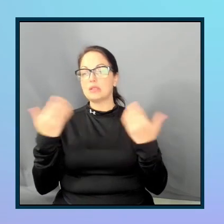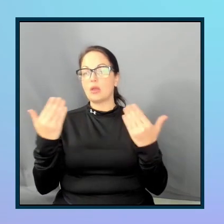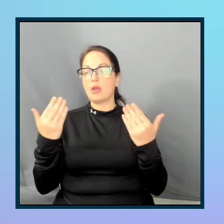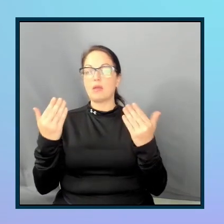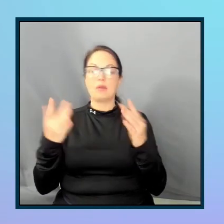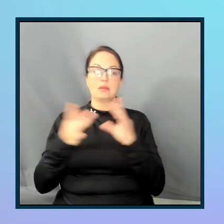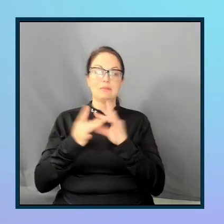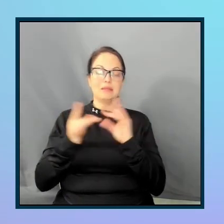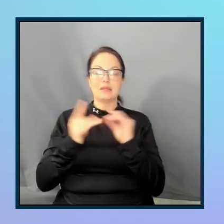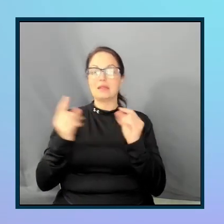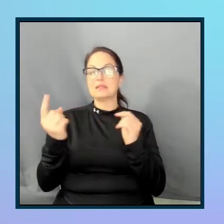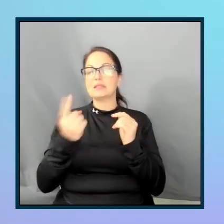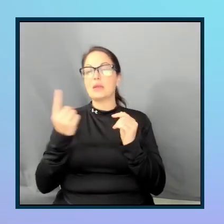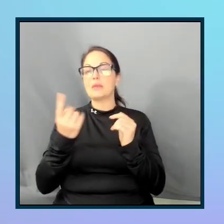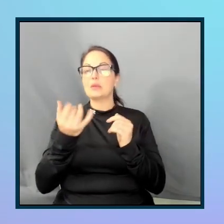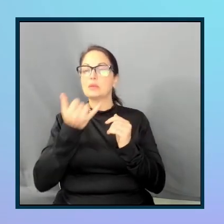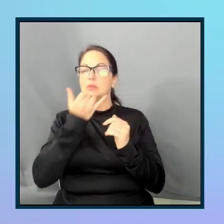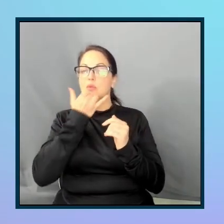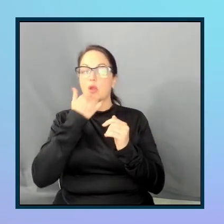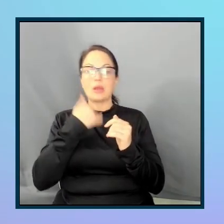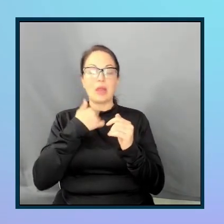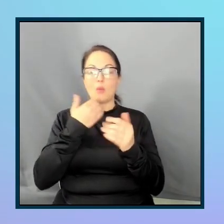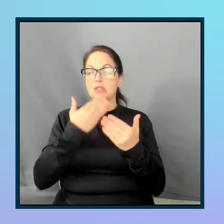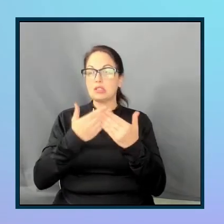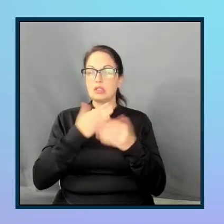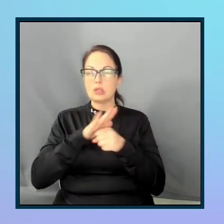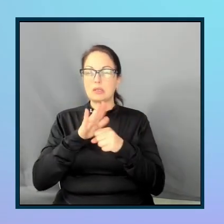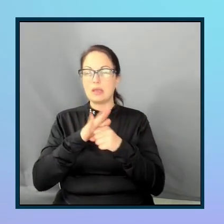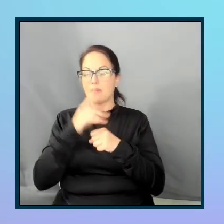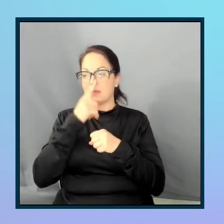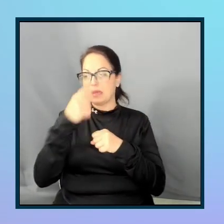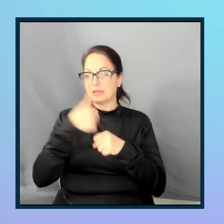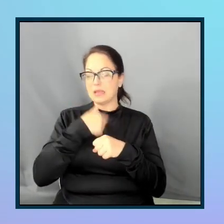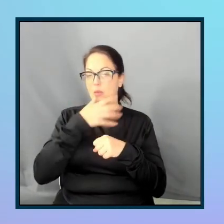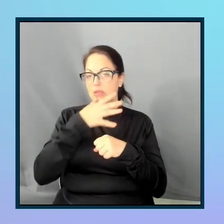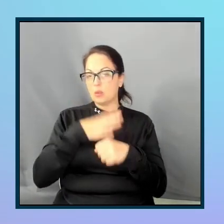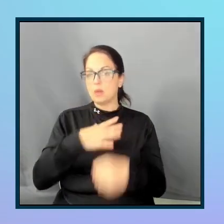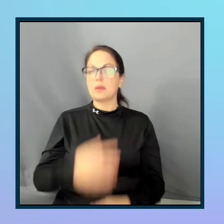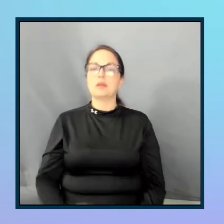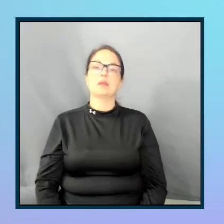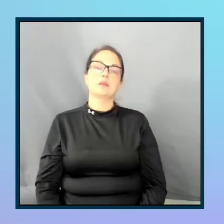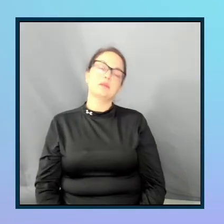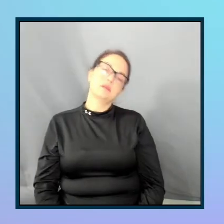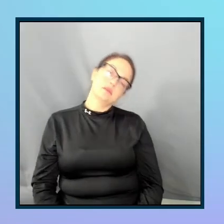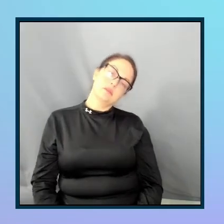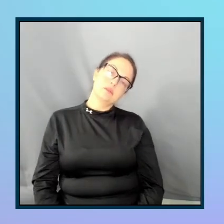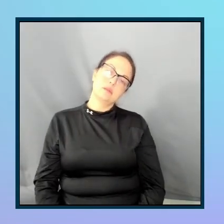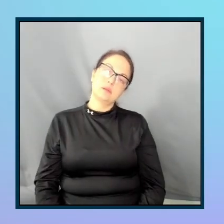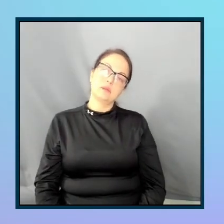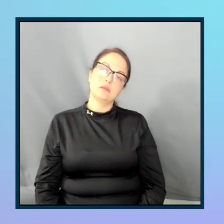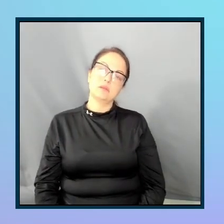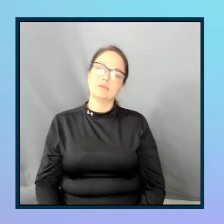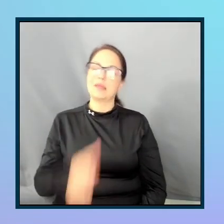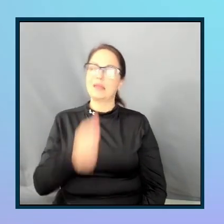that I wasn't good enough because I was a woman, and not to get into gender and all that kind of stuff,